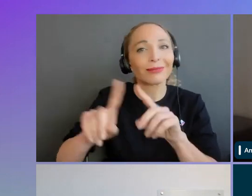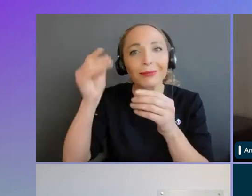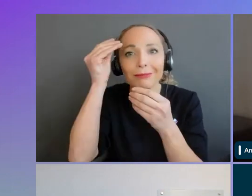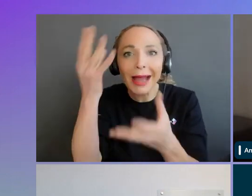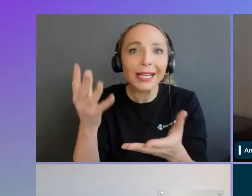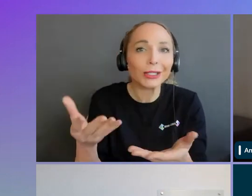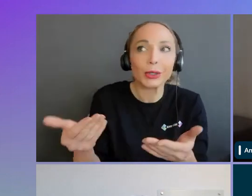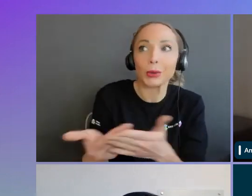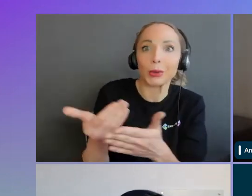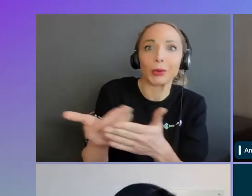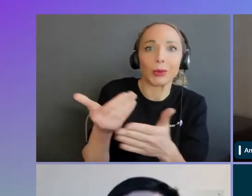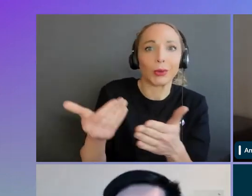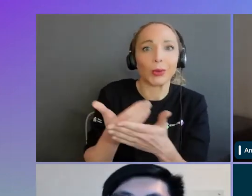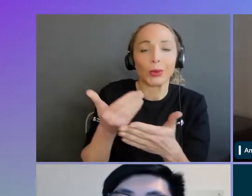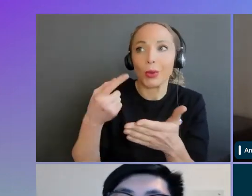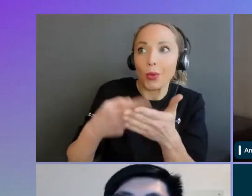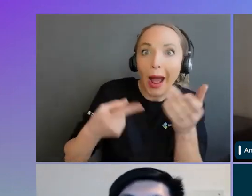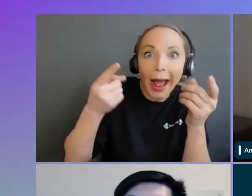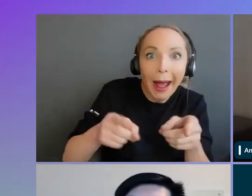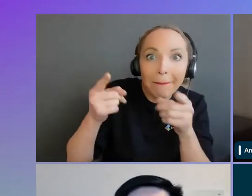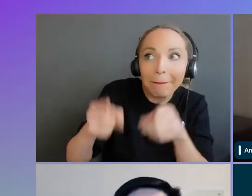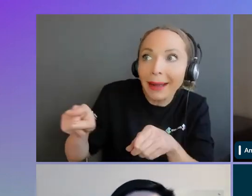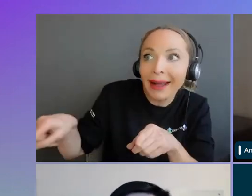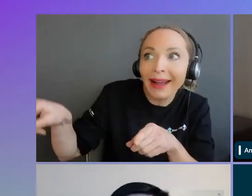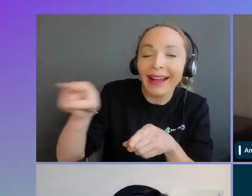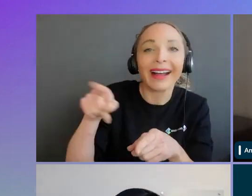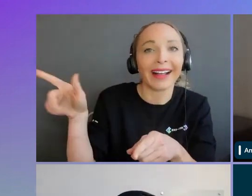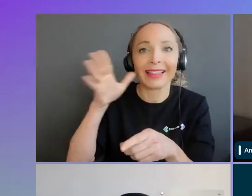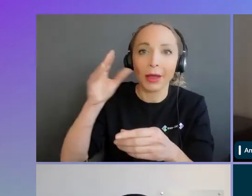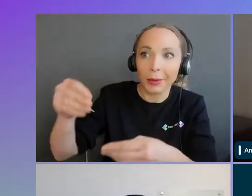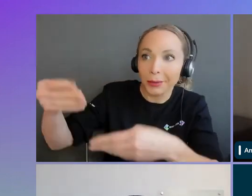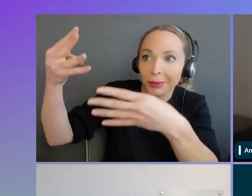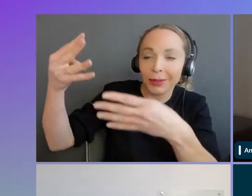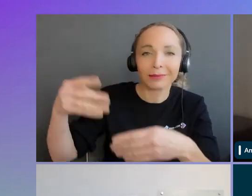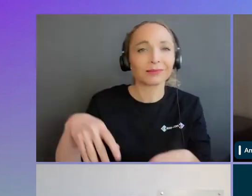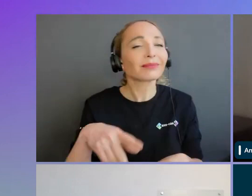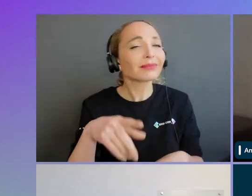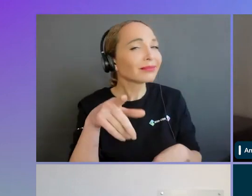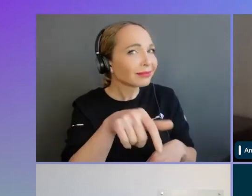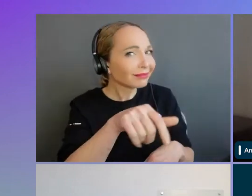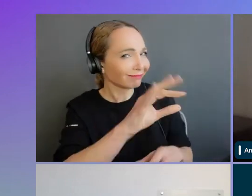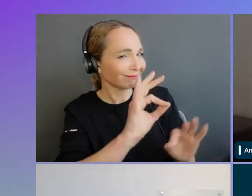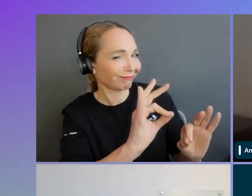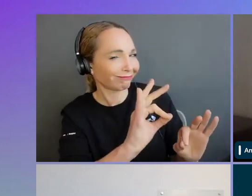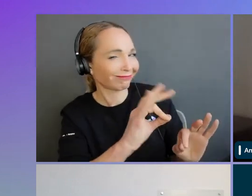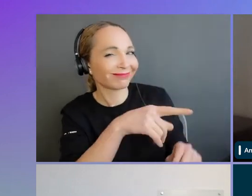someone asked, uh, can we get a copy of the slides for further reading links? I believe the slides are going to be part of